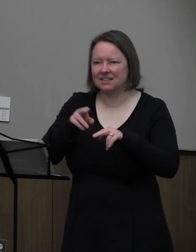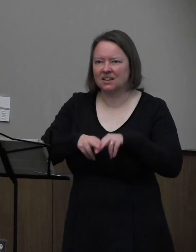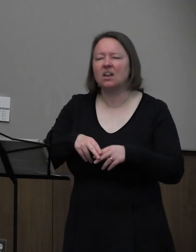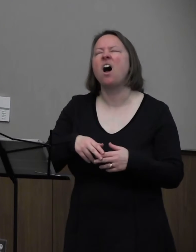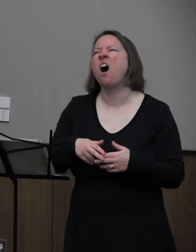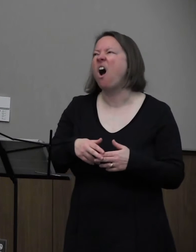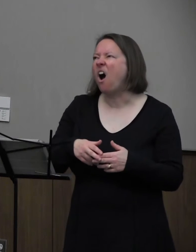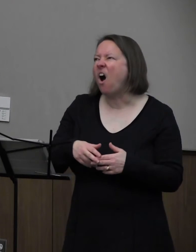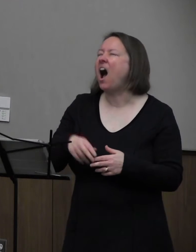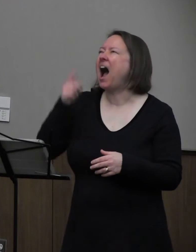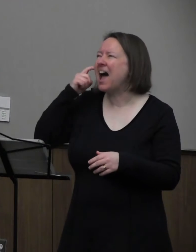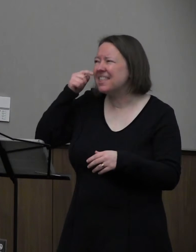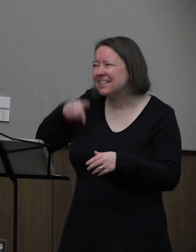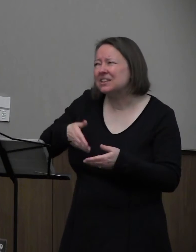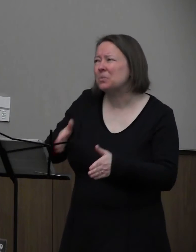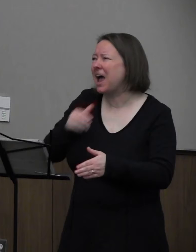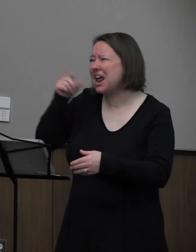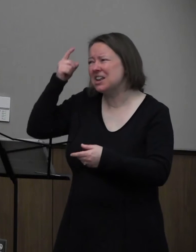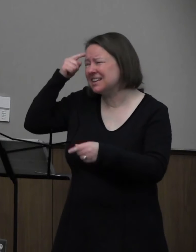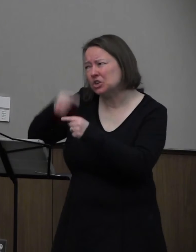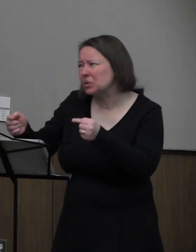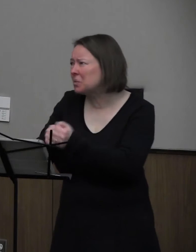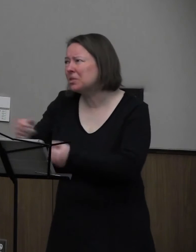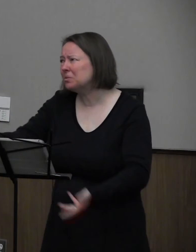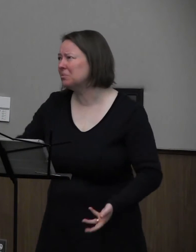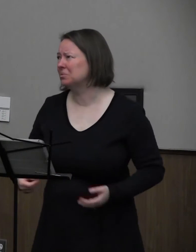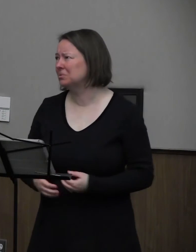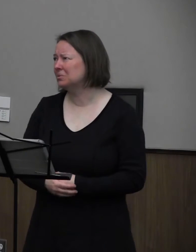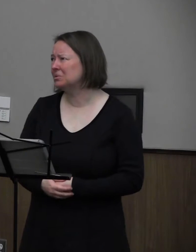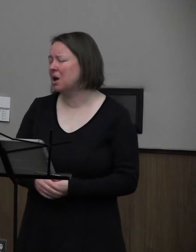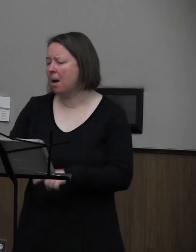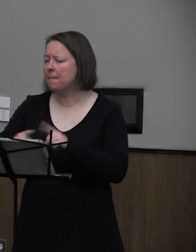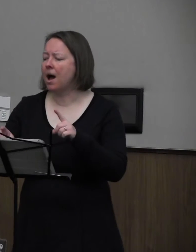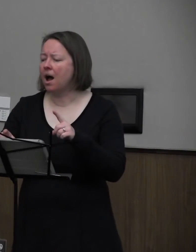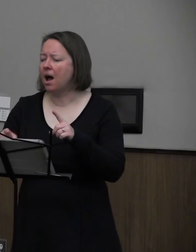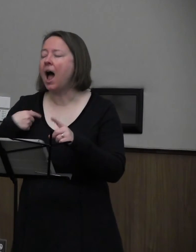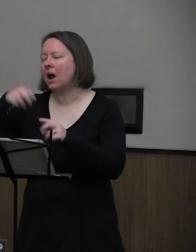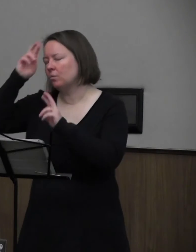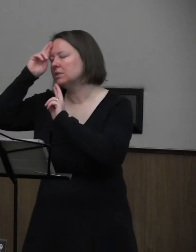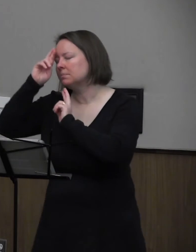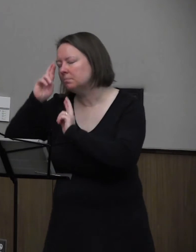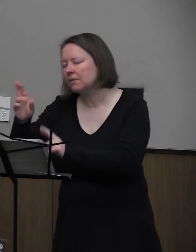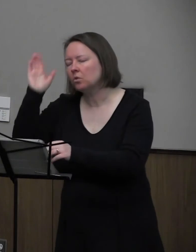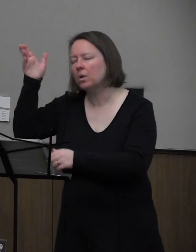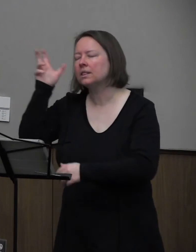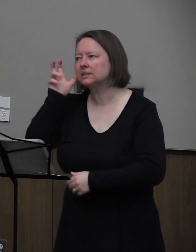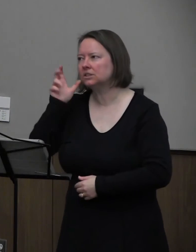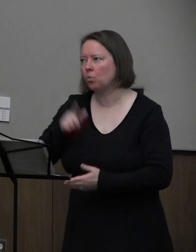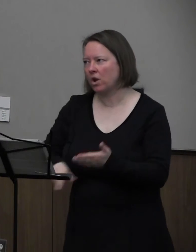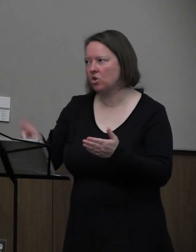think this way, and I don't agree with you. But I'm going to respectfully listen to what you have